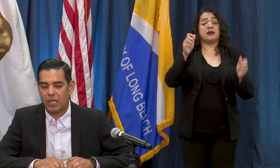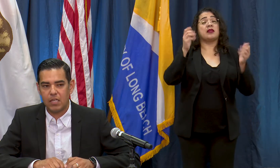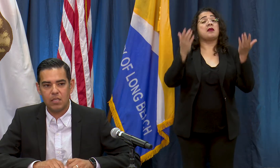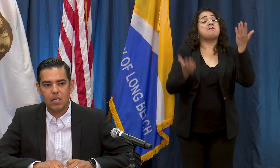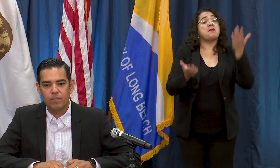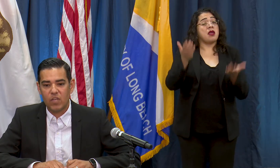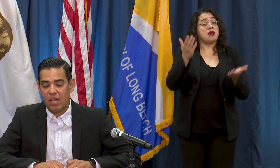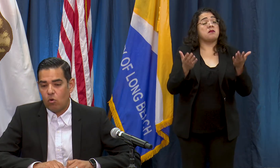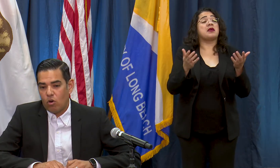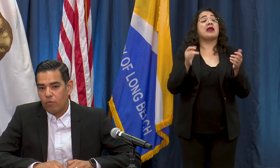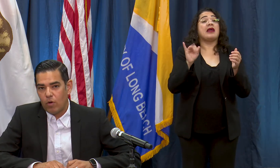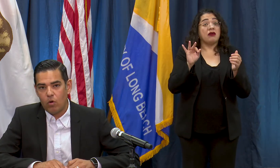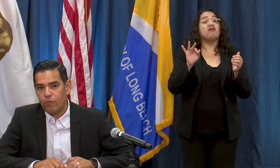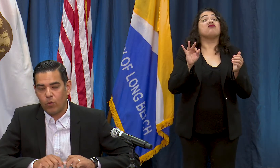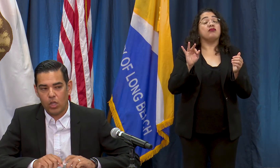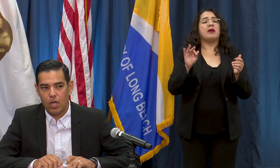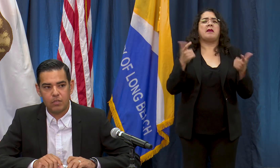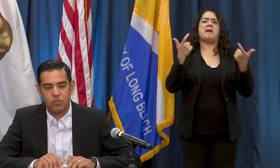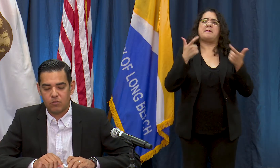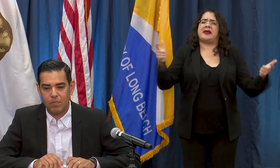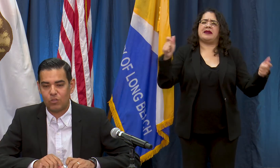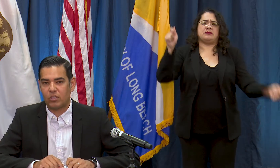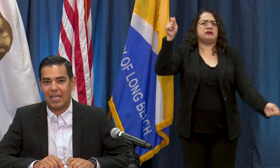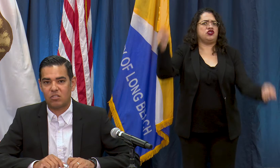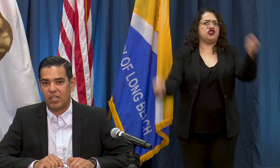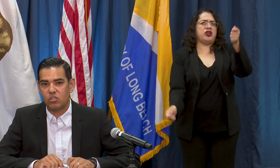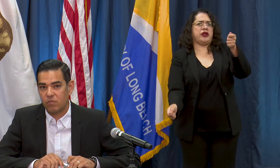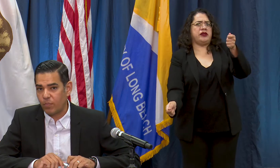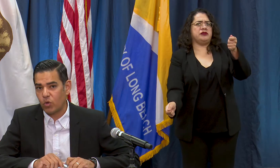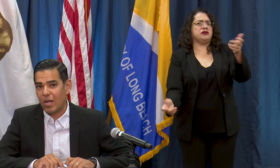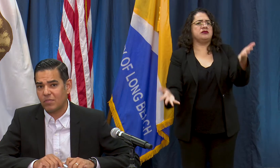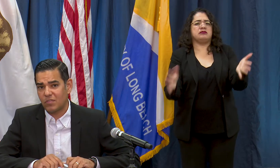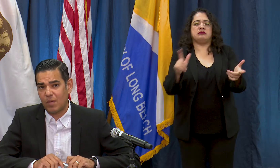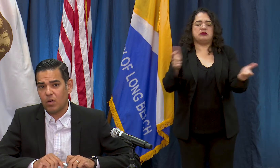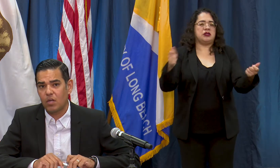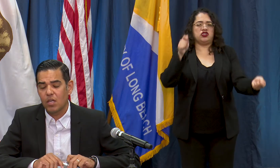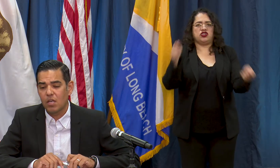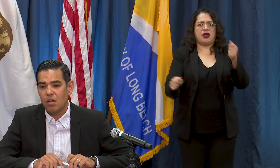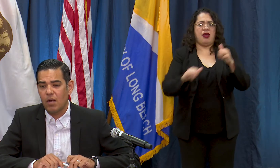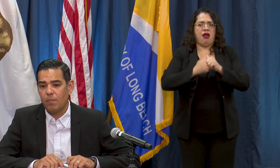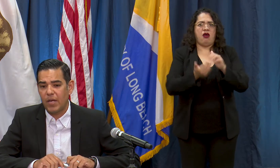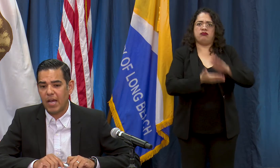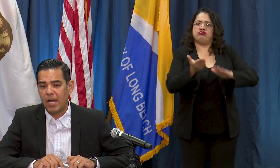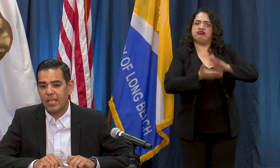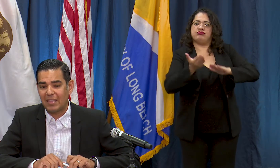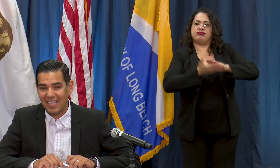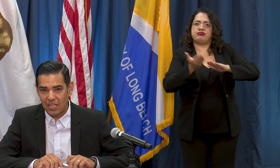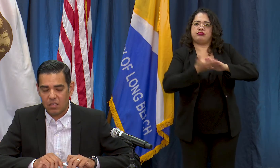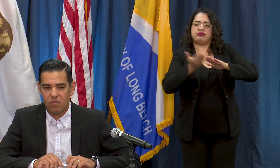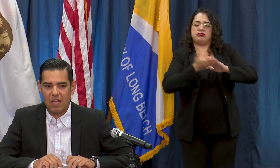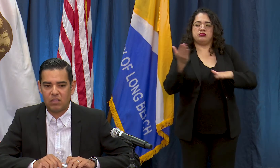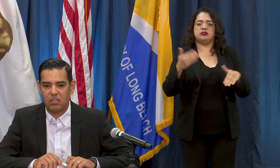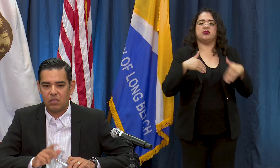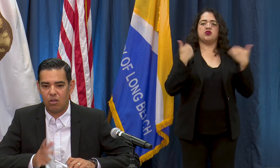done or full-on just major cancellations of the programs this summer but I think that the Health